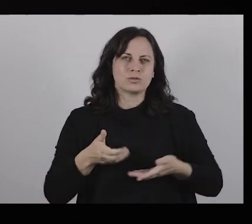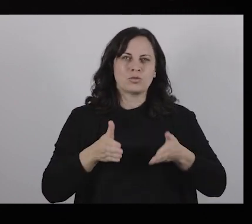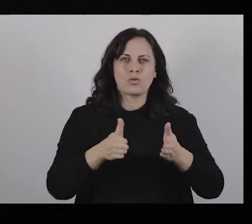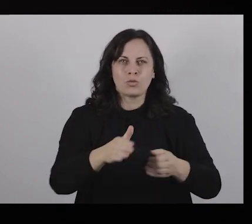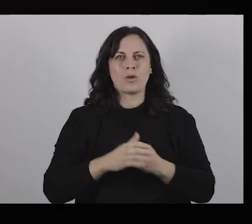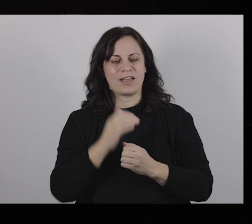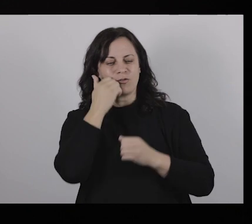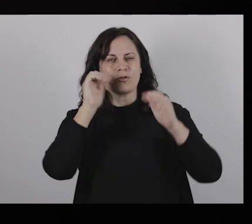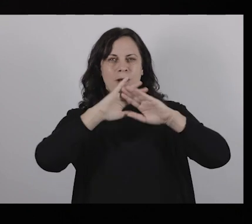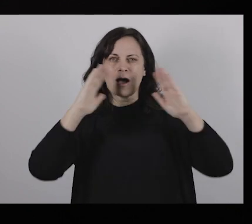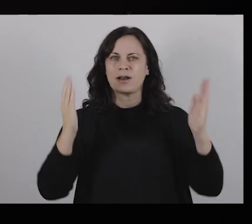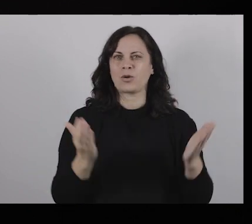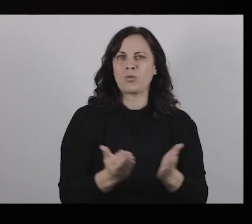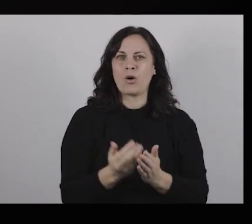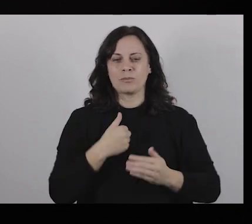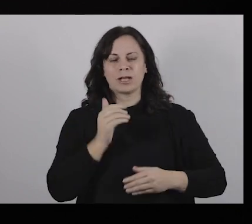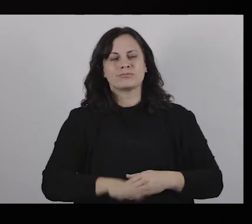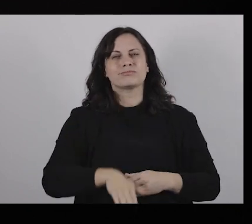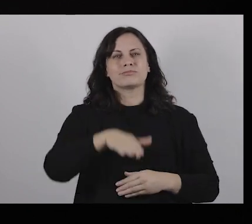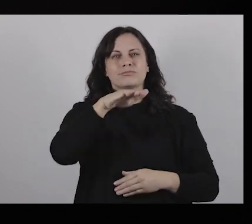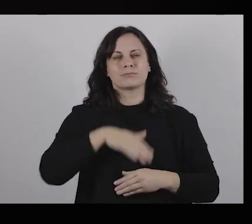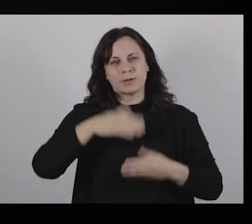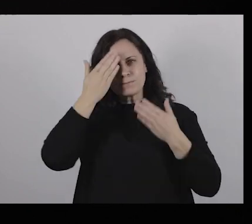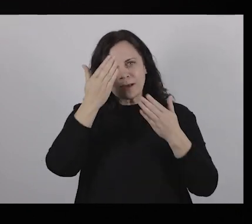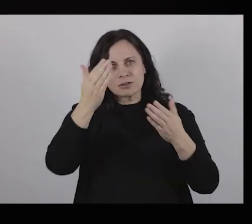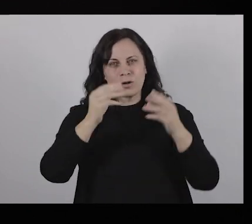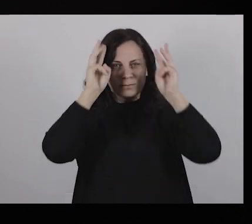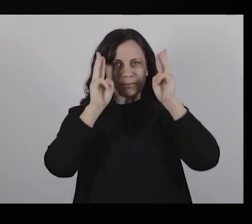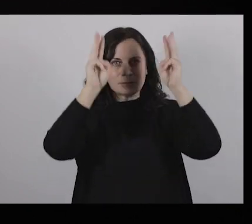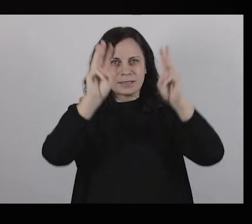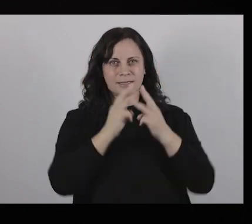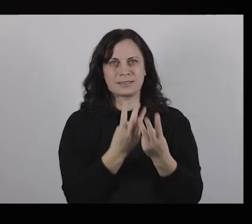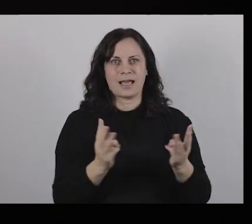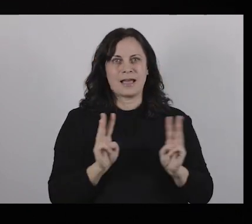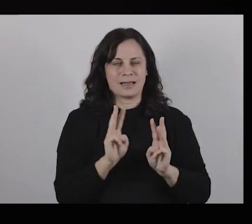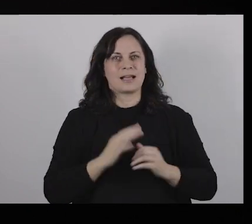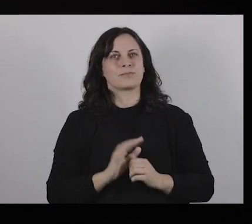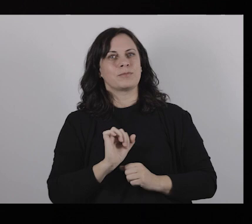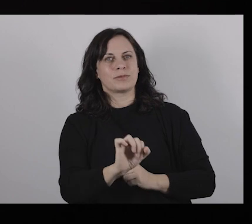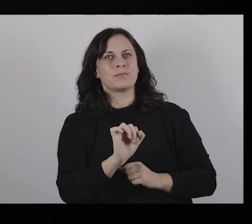and so I acknowledge the Kōhanga Reo movement, the kura kaupapa and wharekura movement,